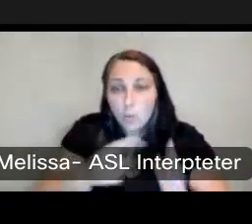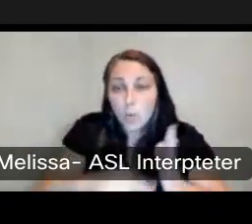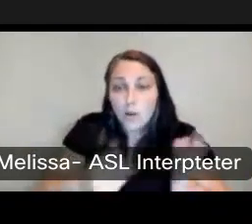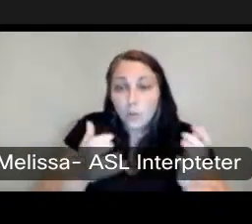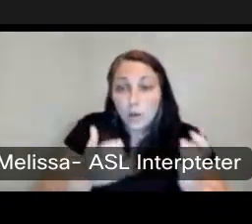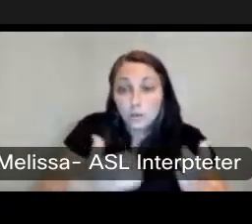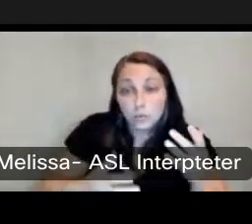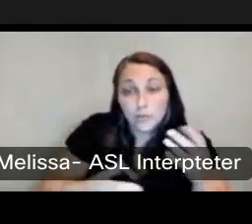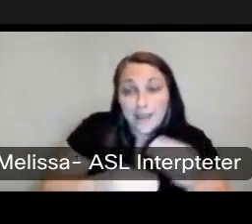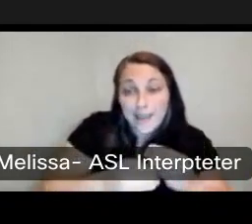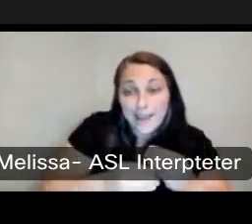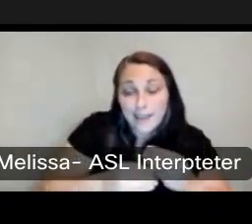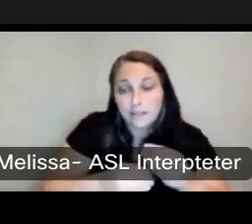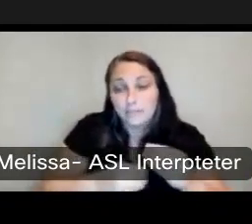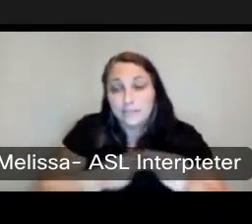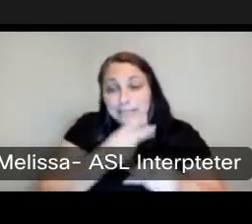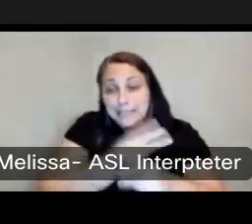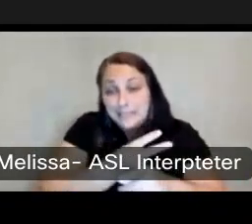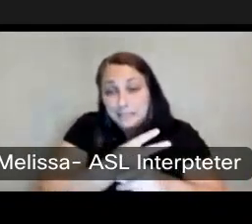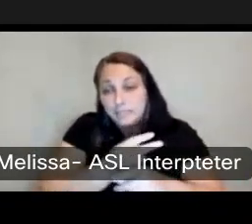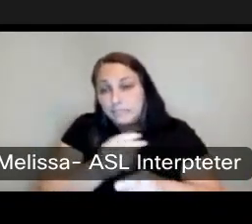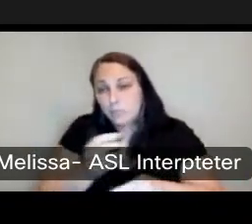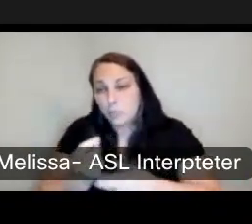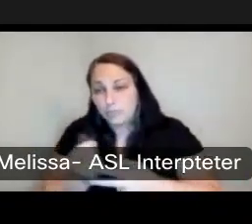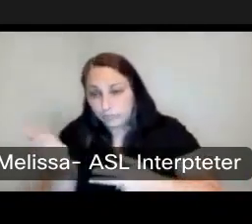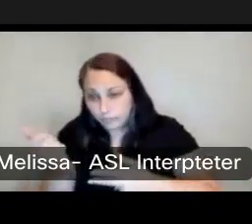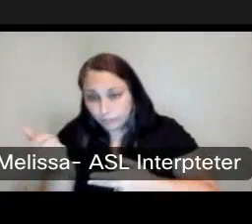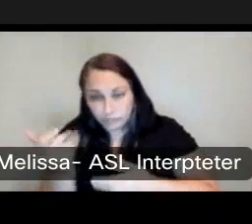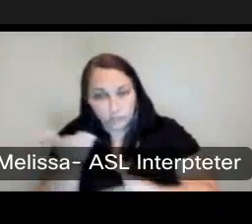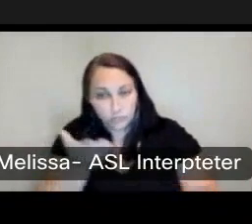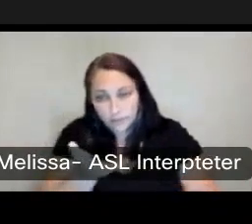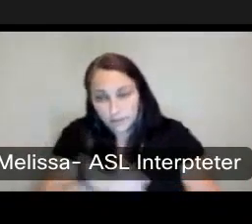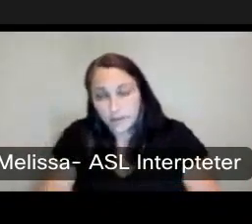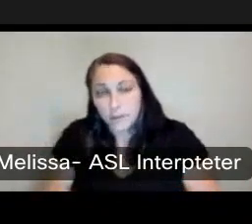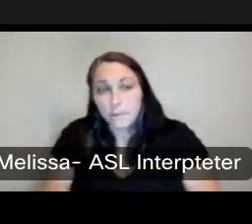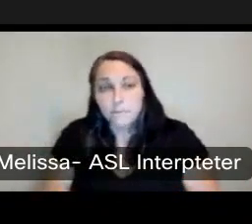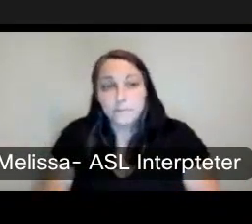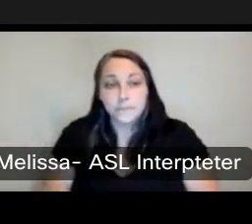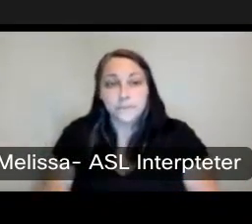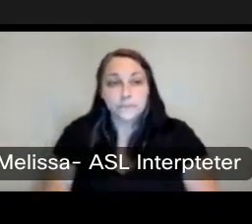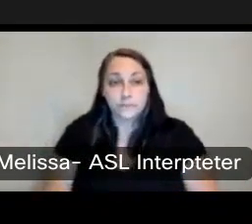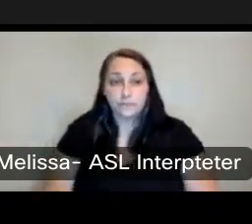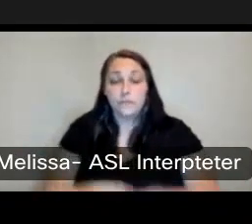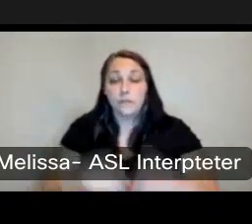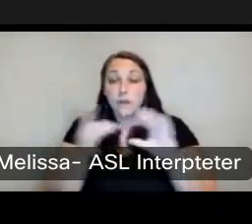um and then here is uh all the information on the comment period as well as the remaining